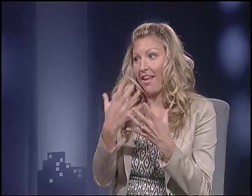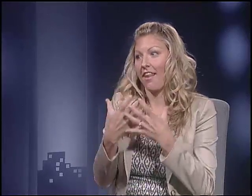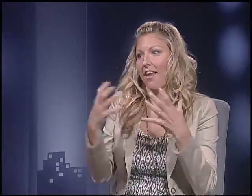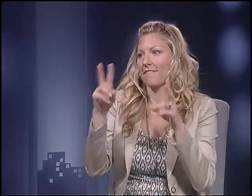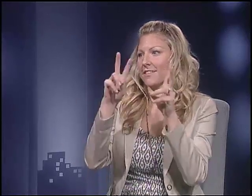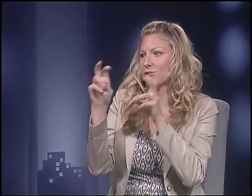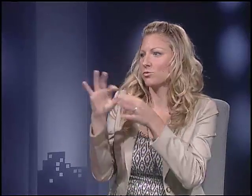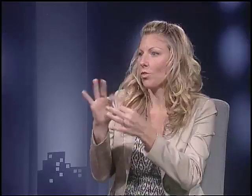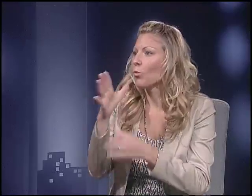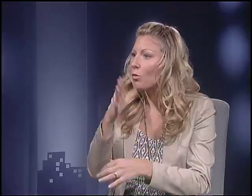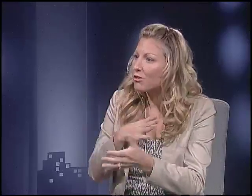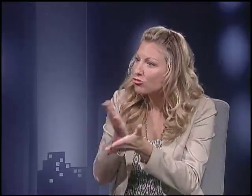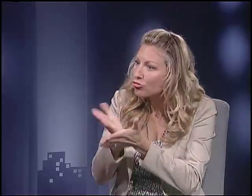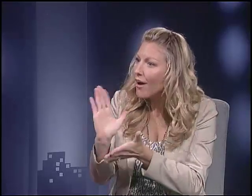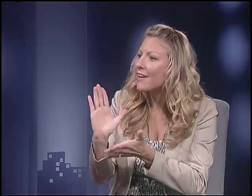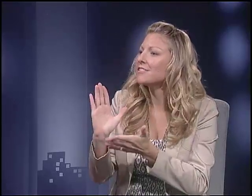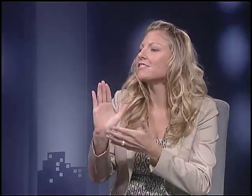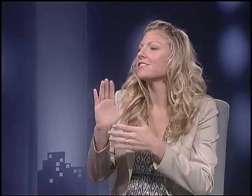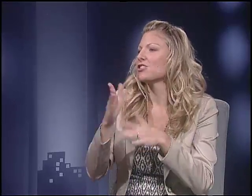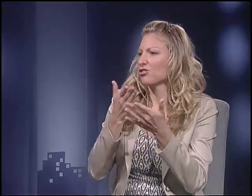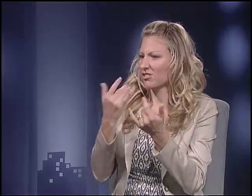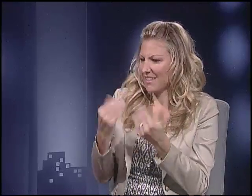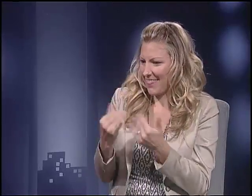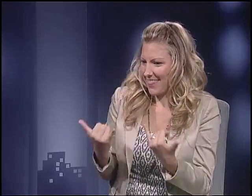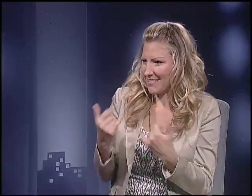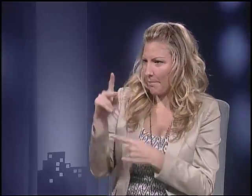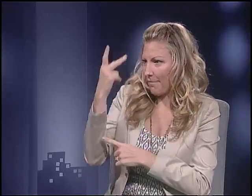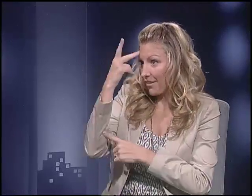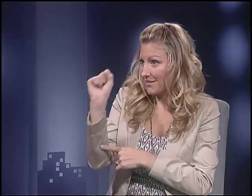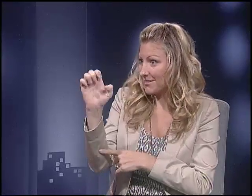I know you've seen a lot recently in the media